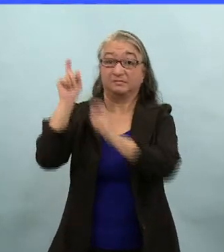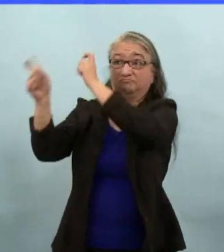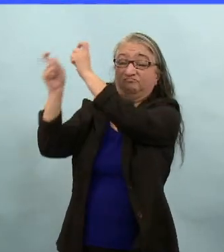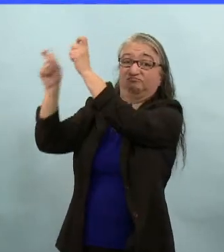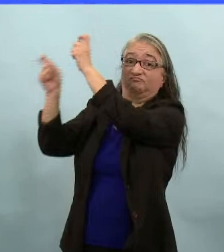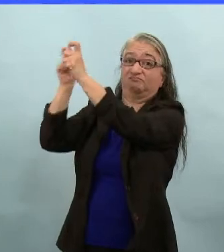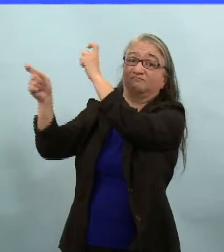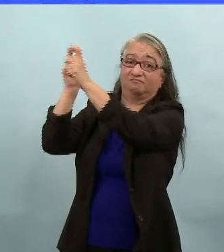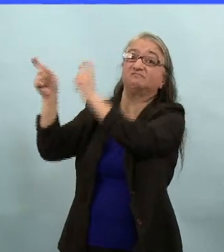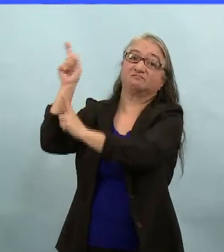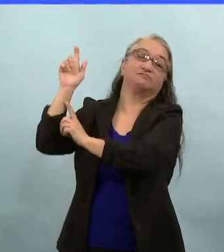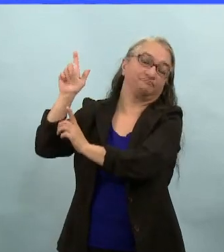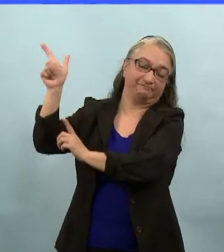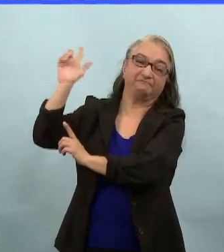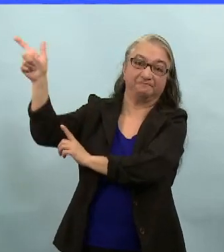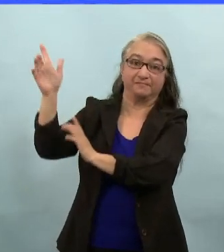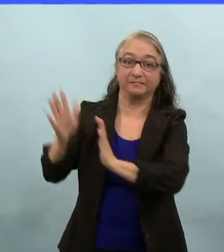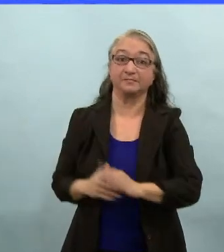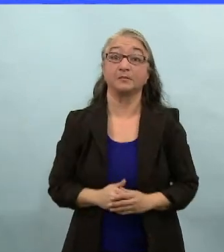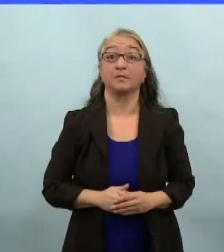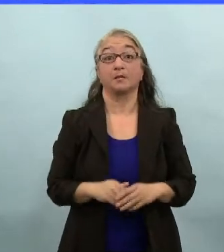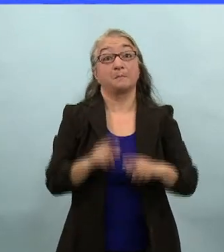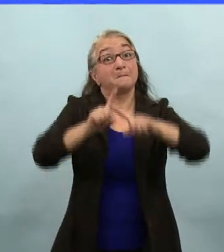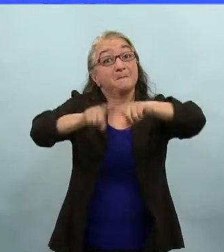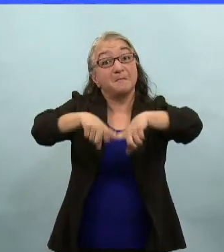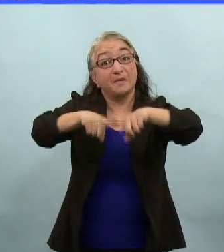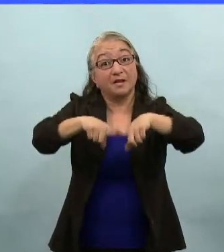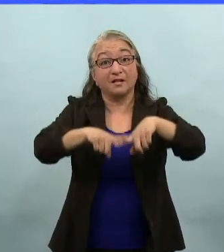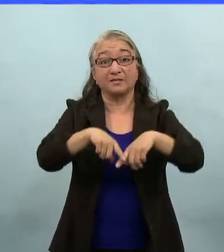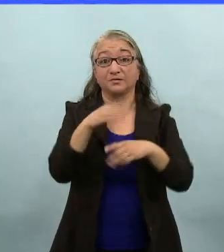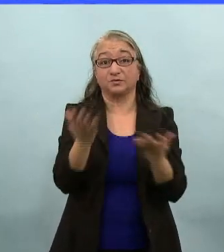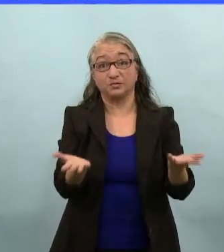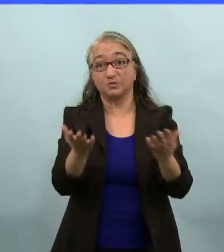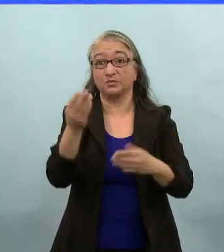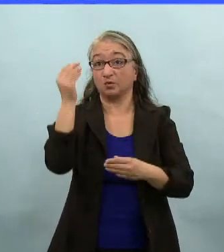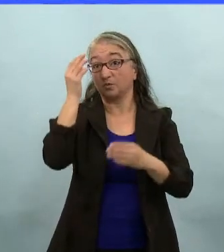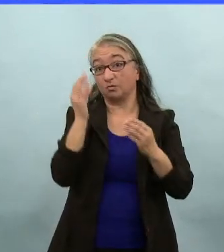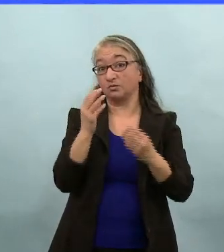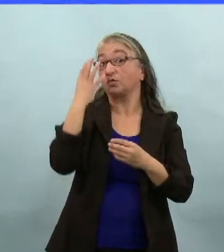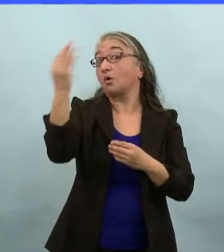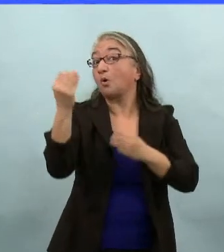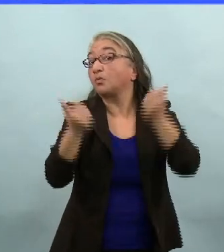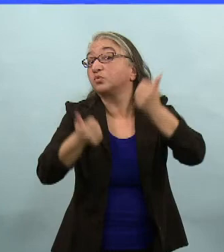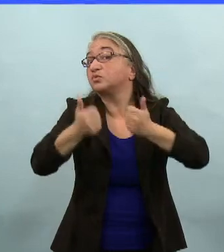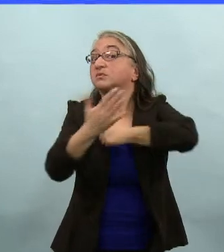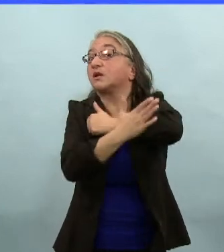depending on where you plan to go there will be different vaccine requirements in many places a